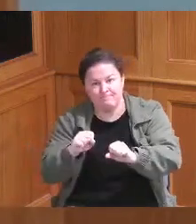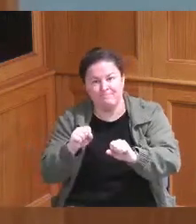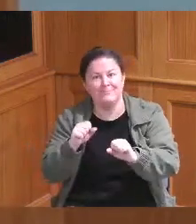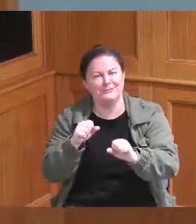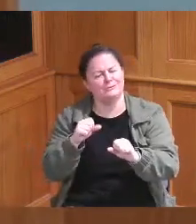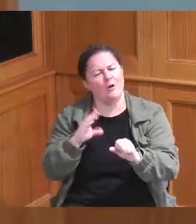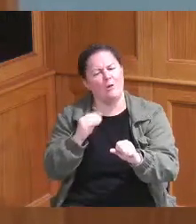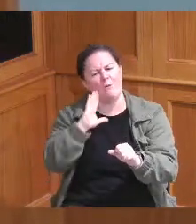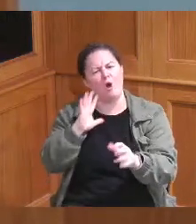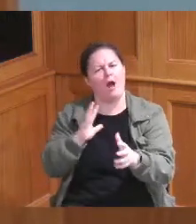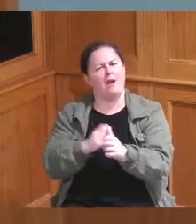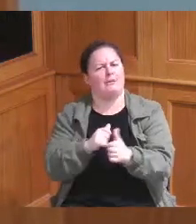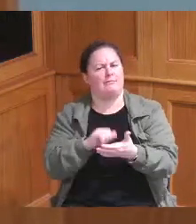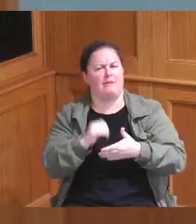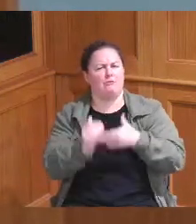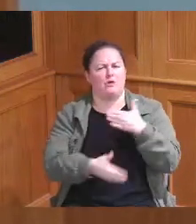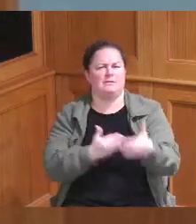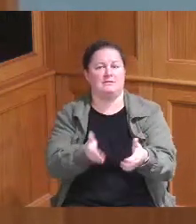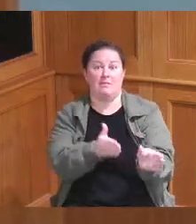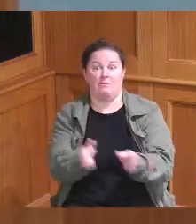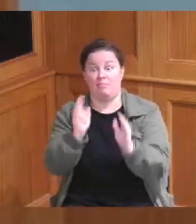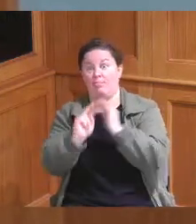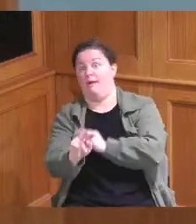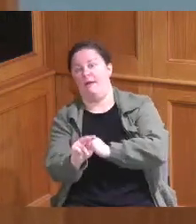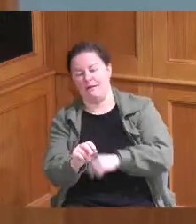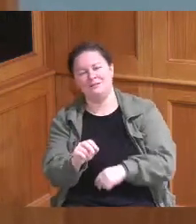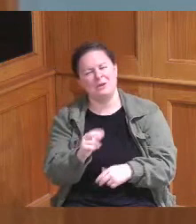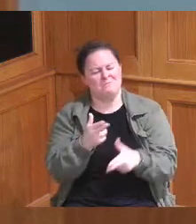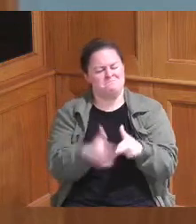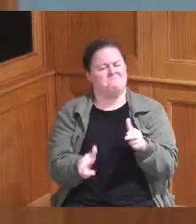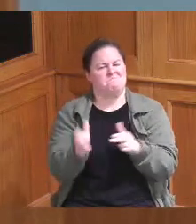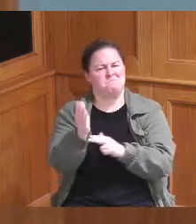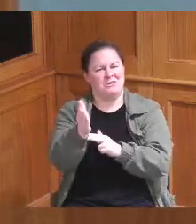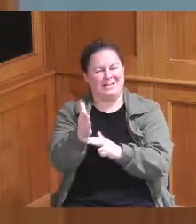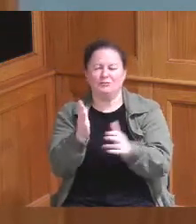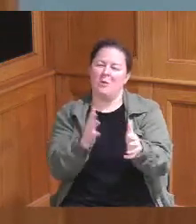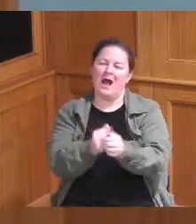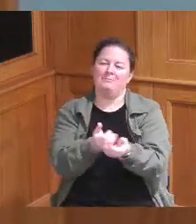where the plan is exactly today so we have a brief presentation to update the Board on where things